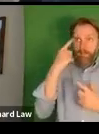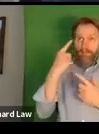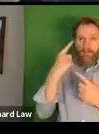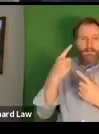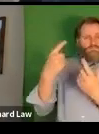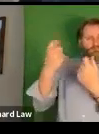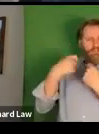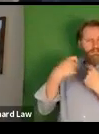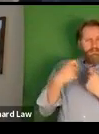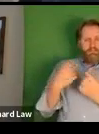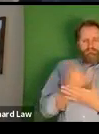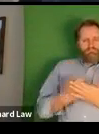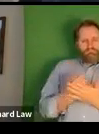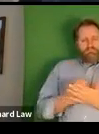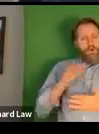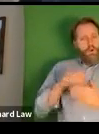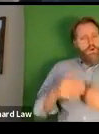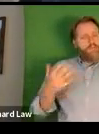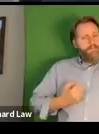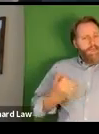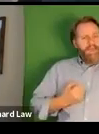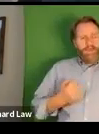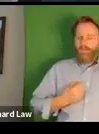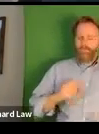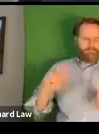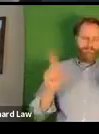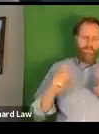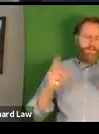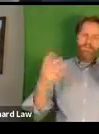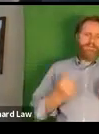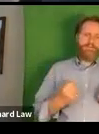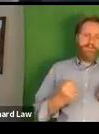think they can do to some other things we have to show them that they can't and